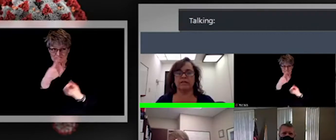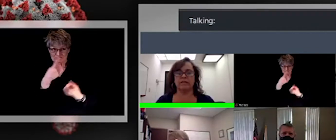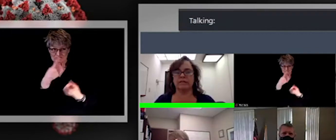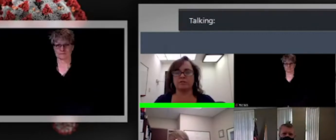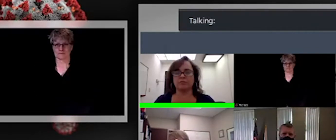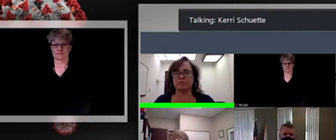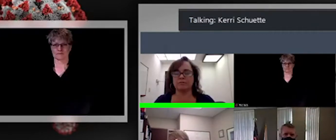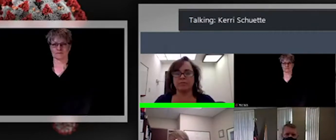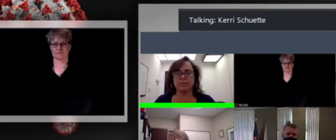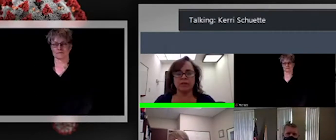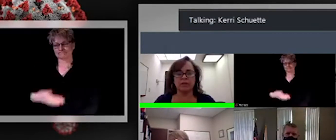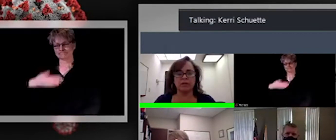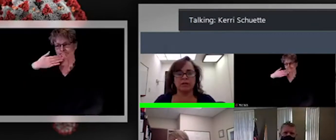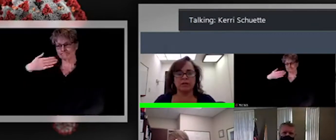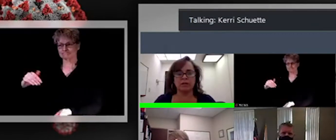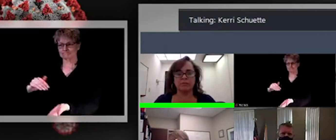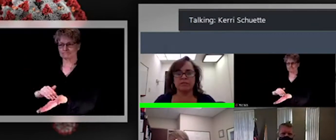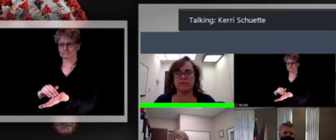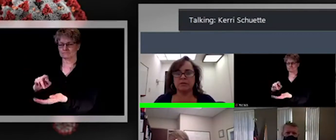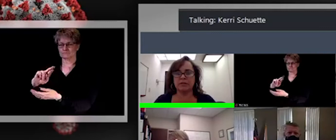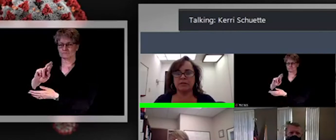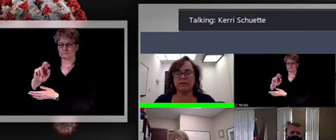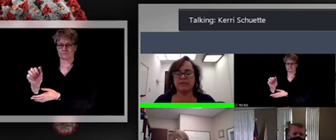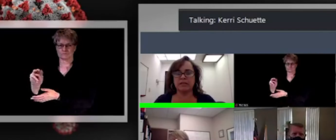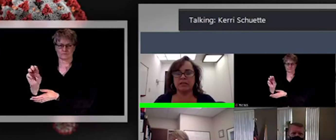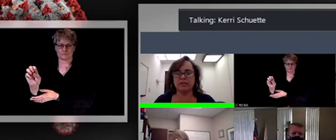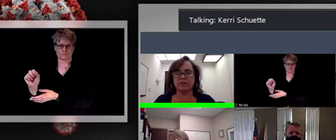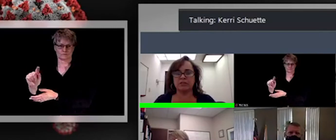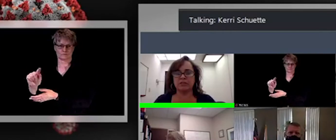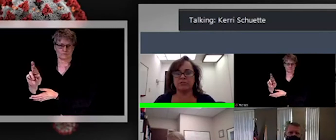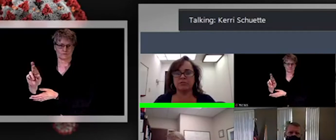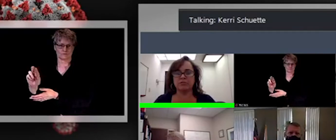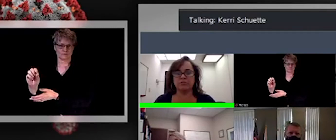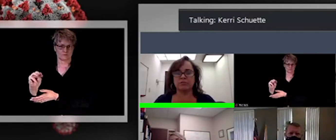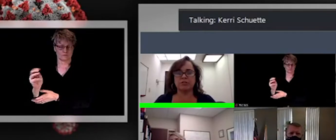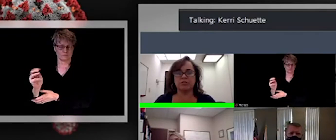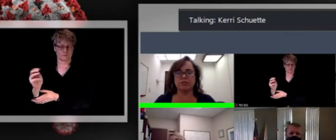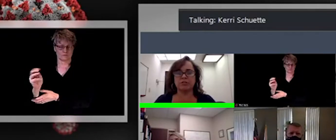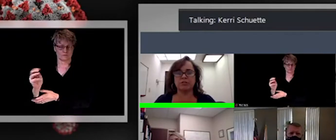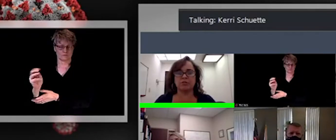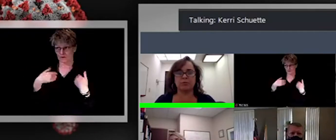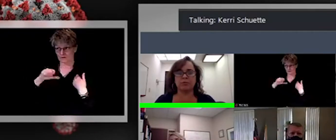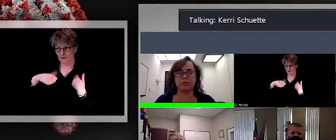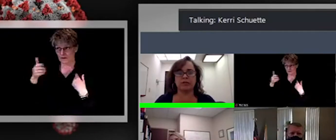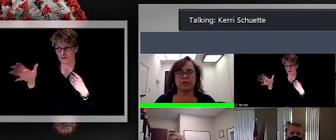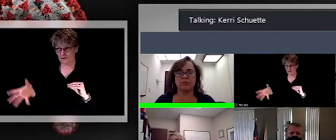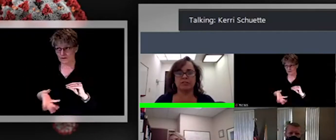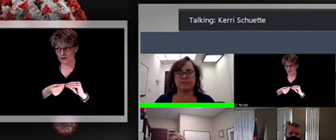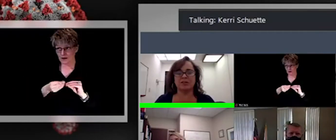Thank you, Dr. Ramstrom did anybody else have anything to share before we open for media